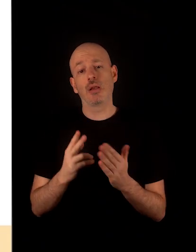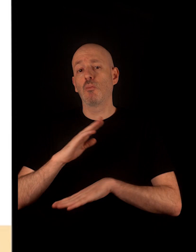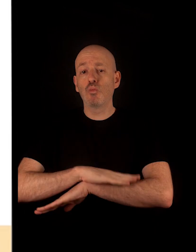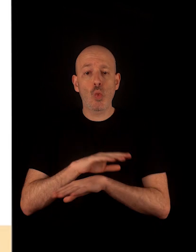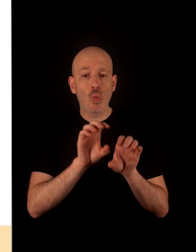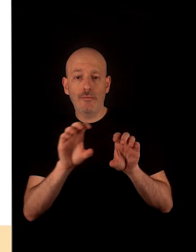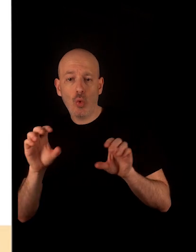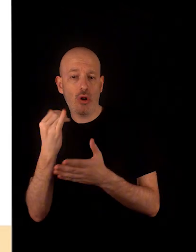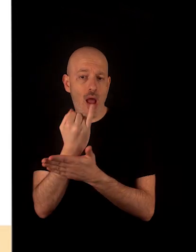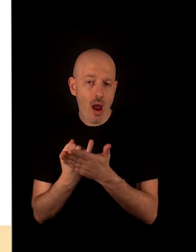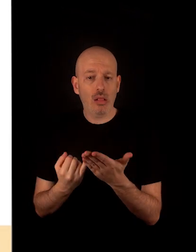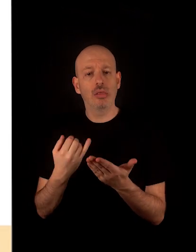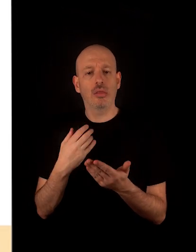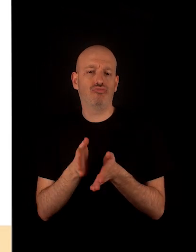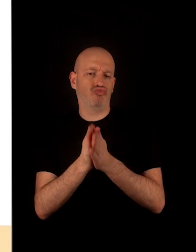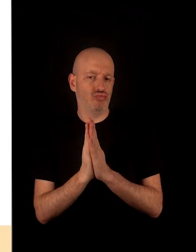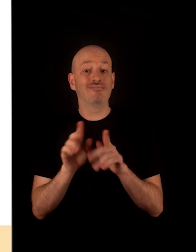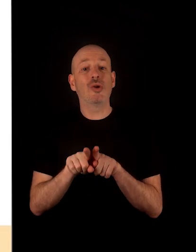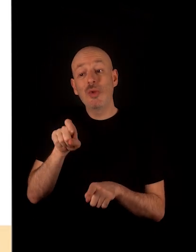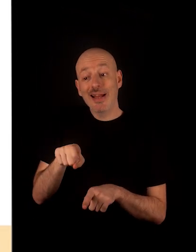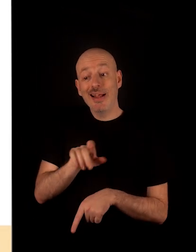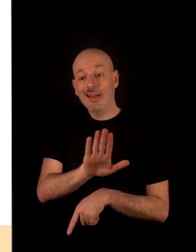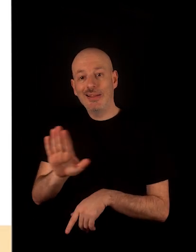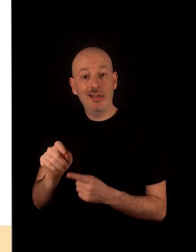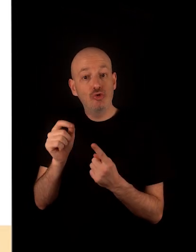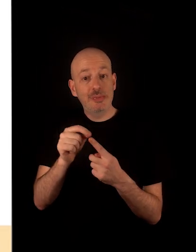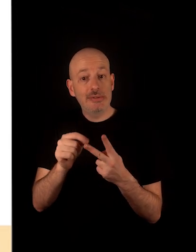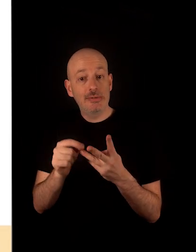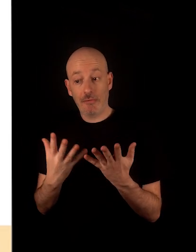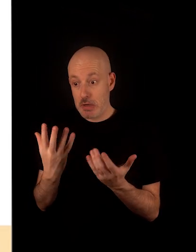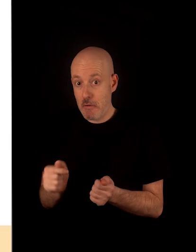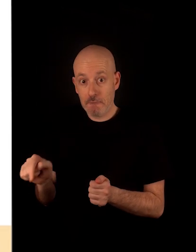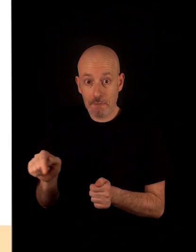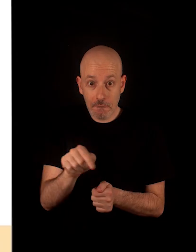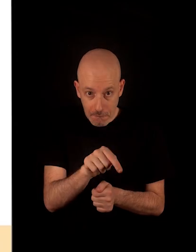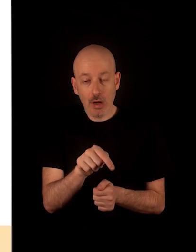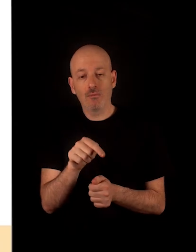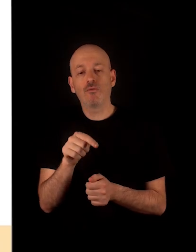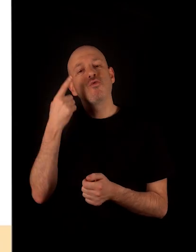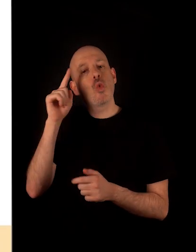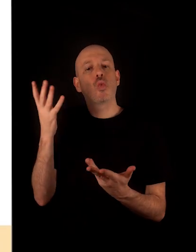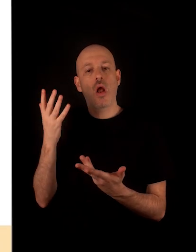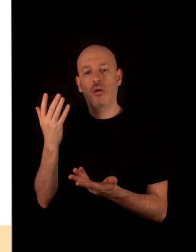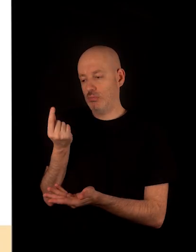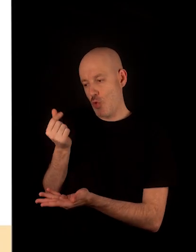that your legal entity will have once you are successful in phase one.